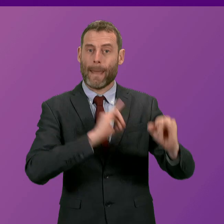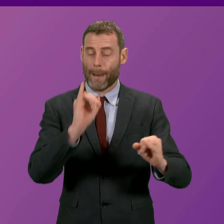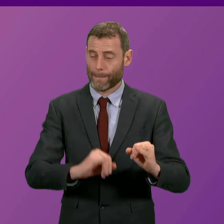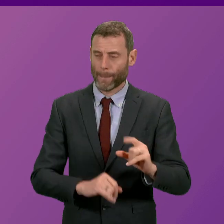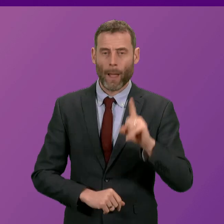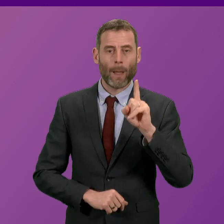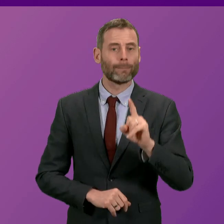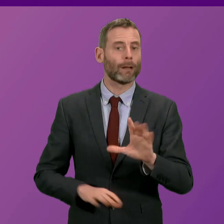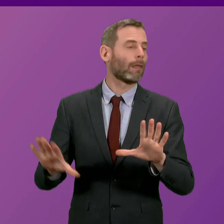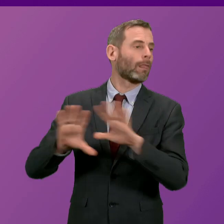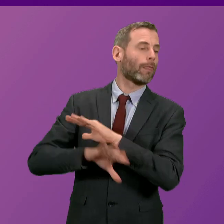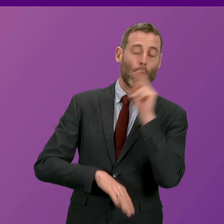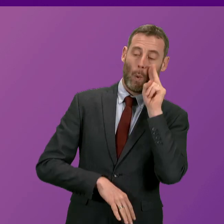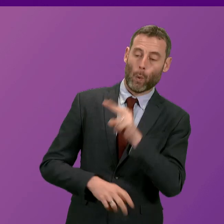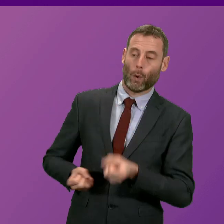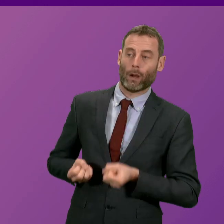I can understand why his blood pressure is high. Do not worry, Presiding Officer.